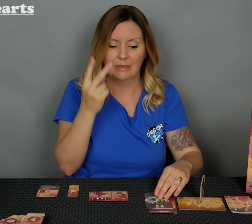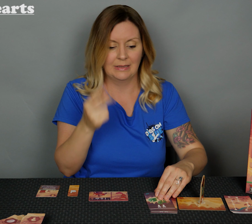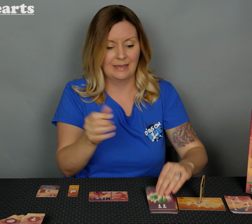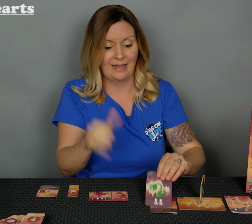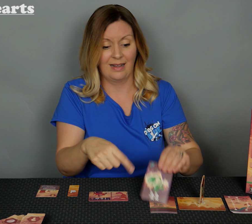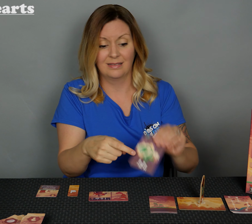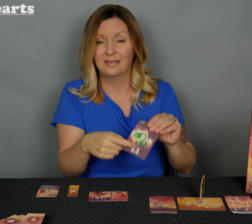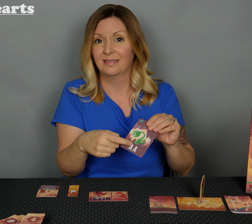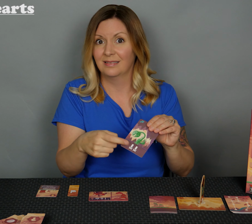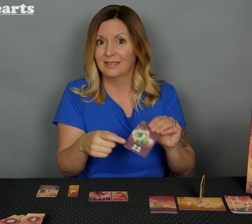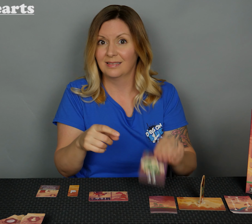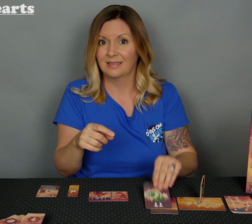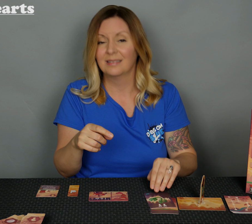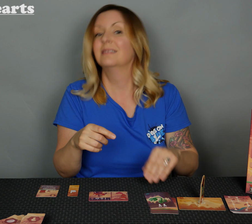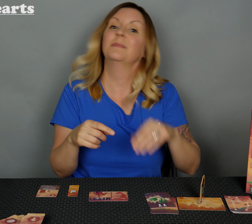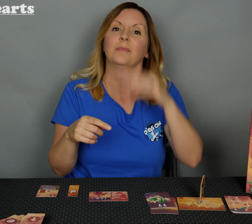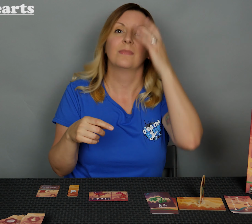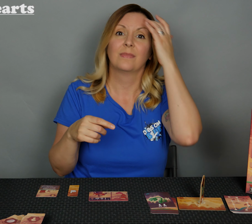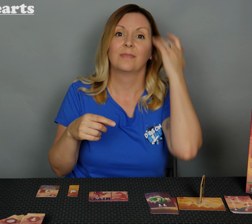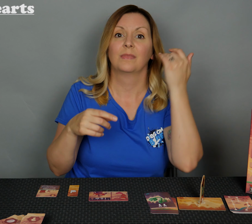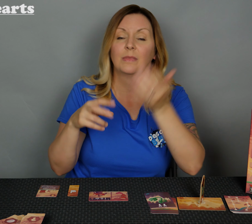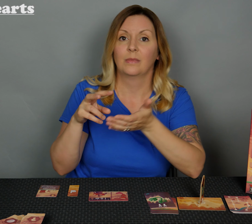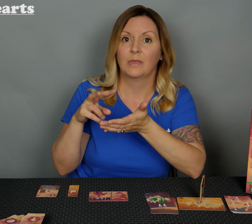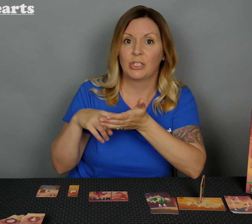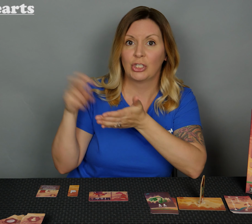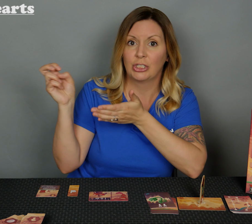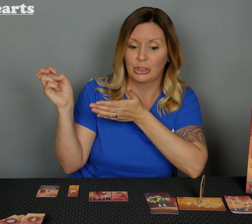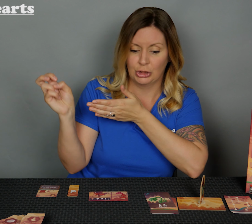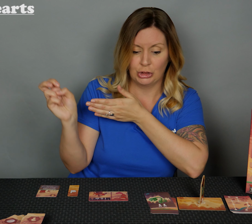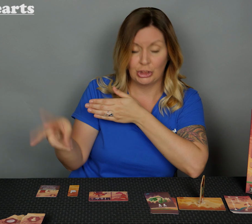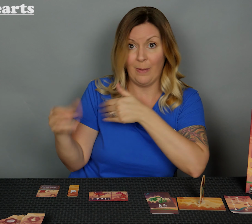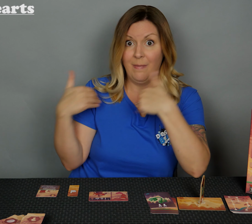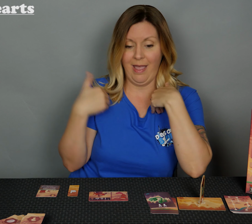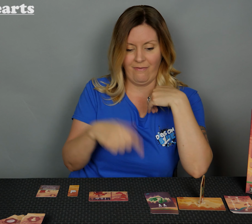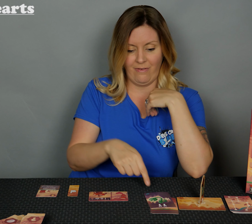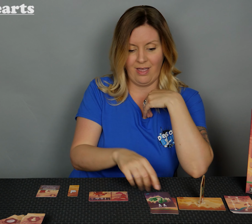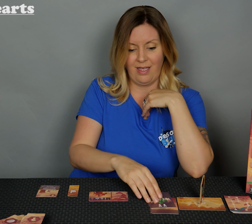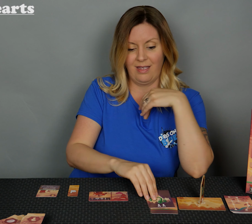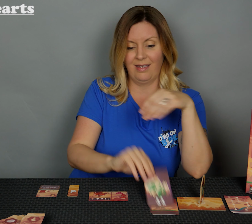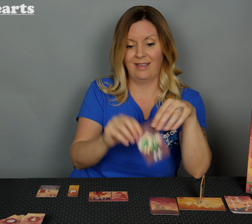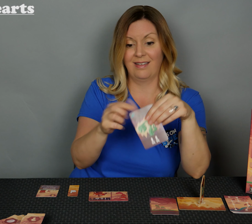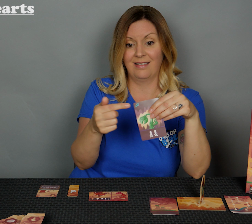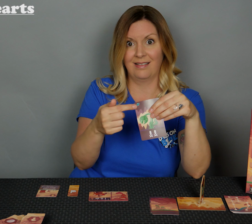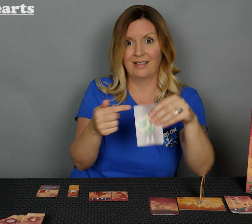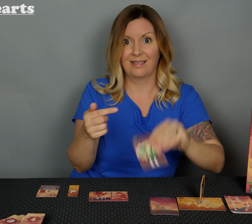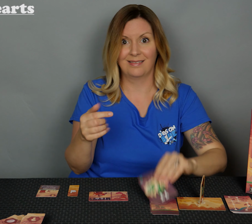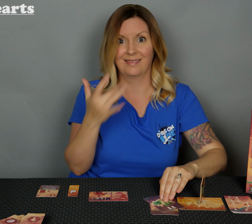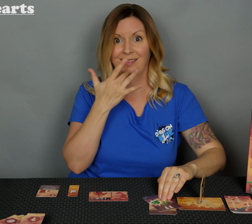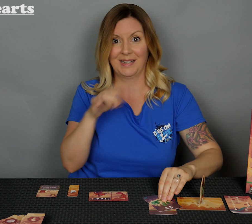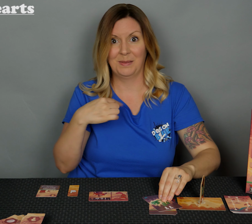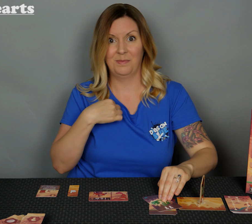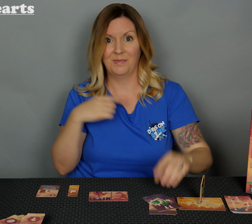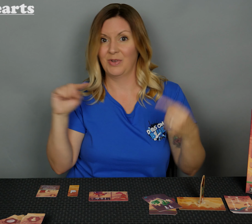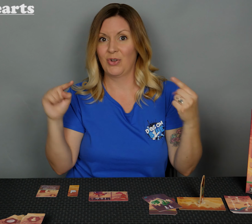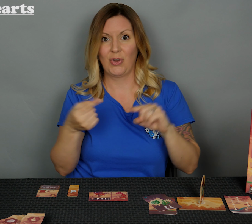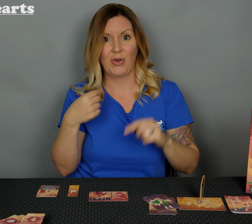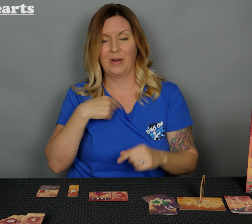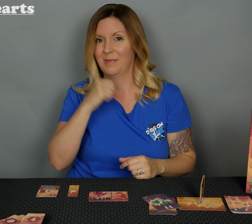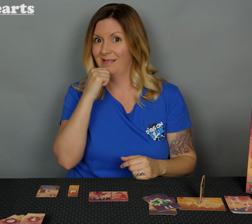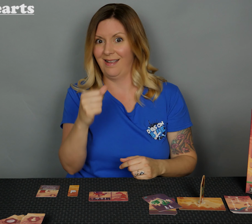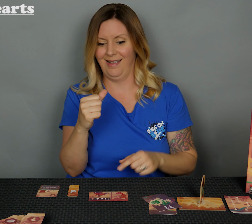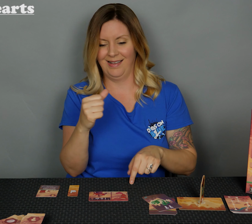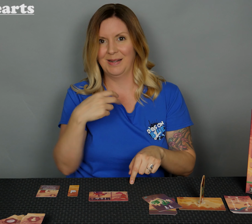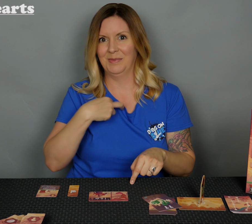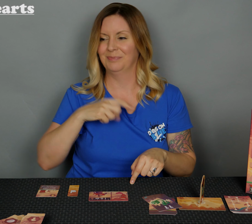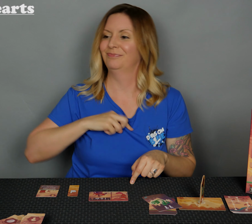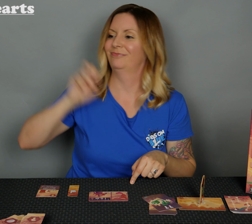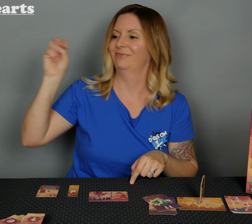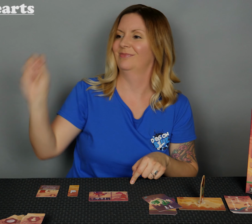If the card has the jump symbol, like this, then you got lucky!